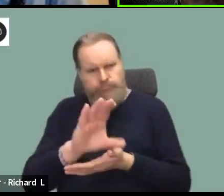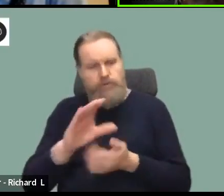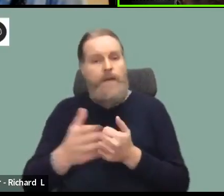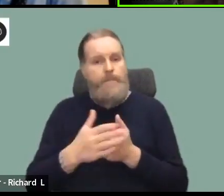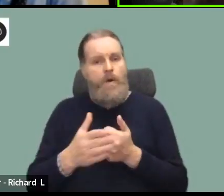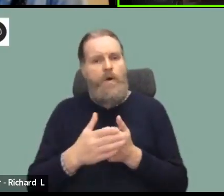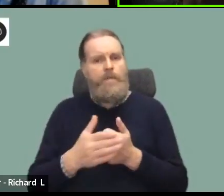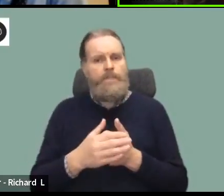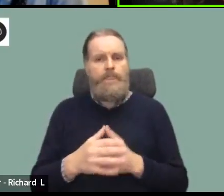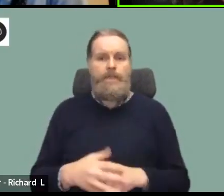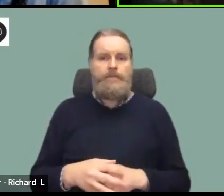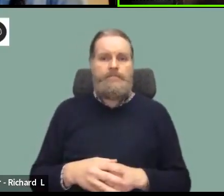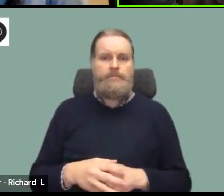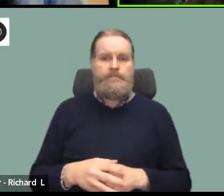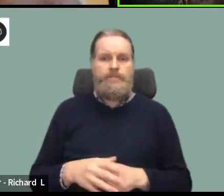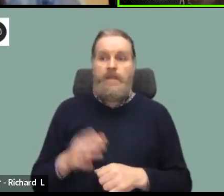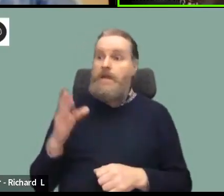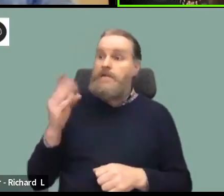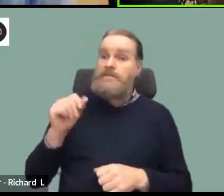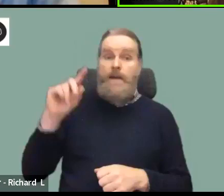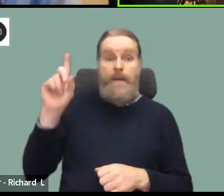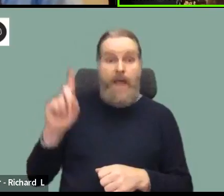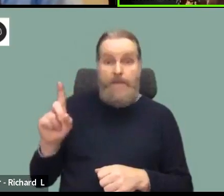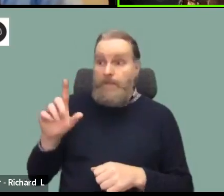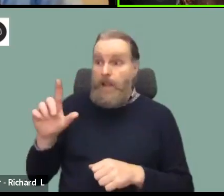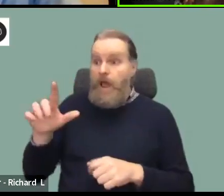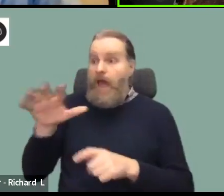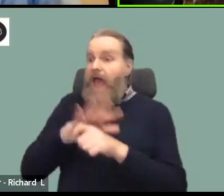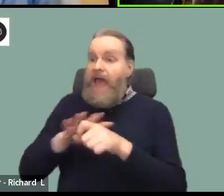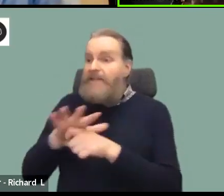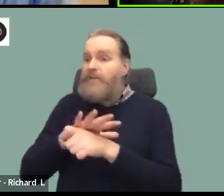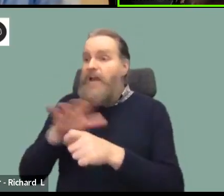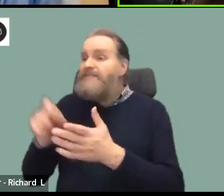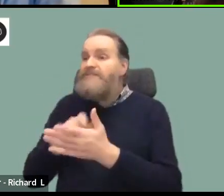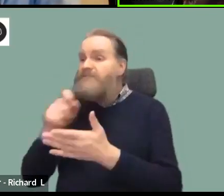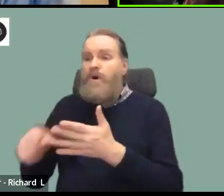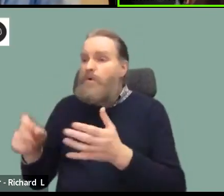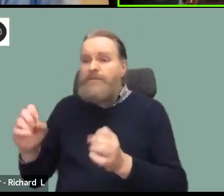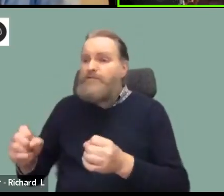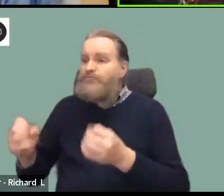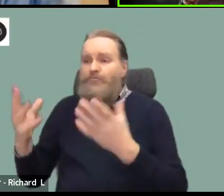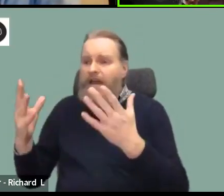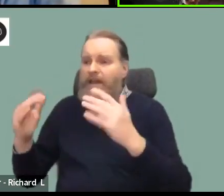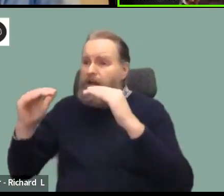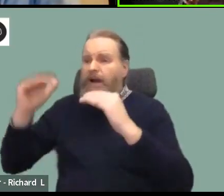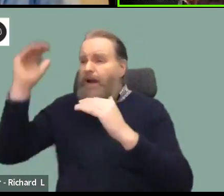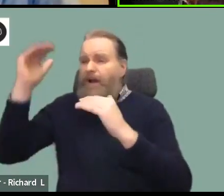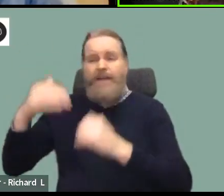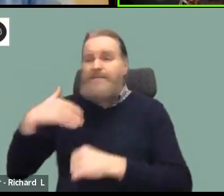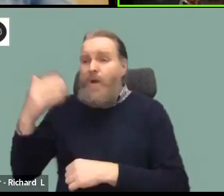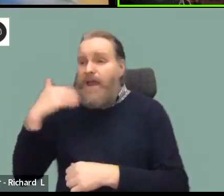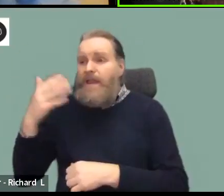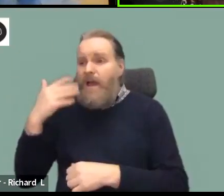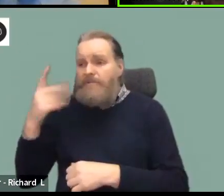work in a group work in a group or an area. that didn't get over the threshold, but would still be prepared to to